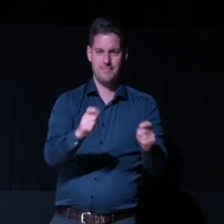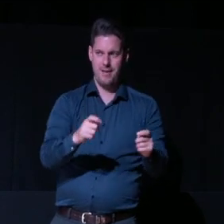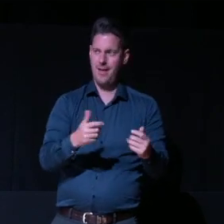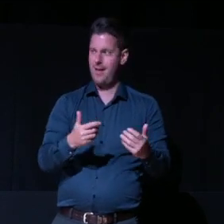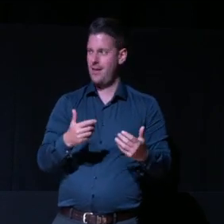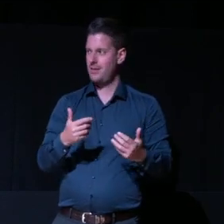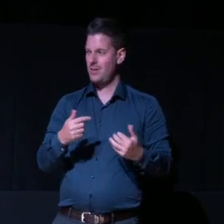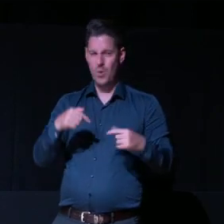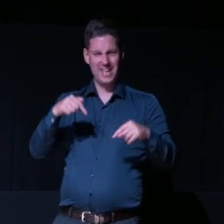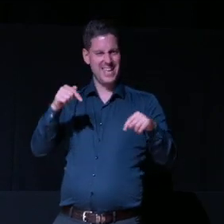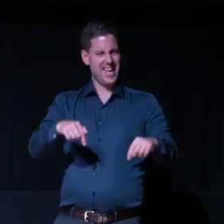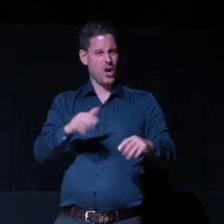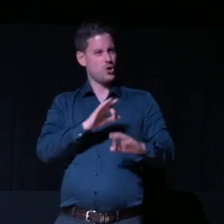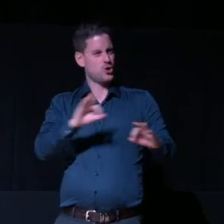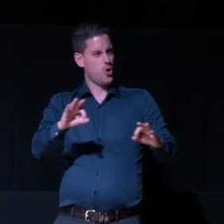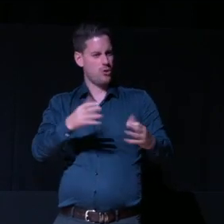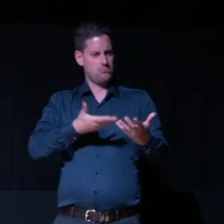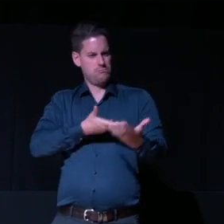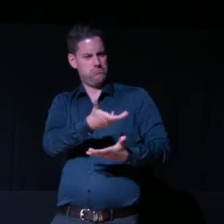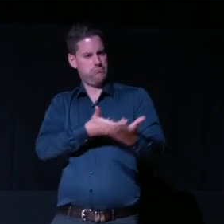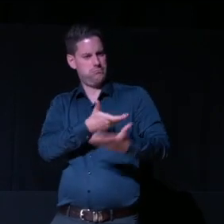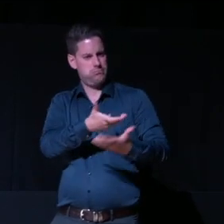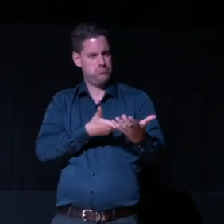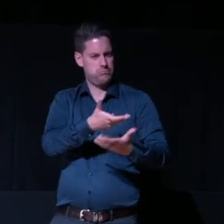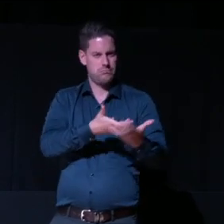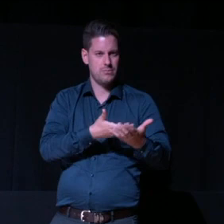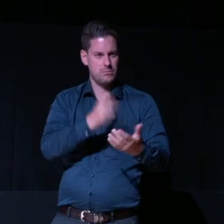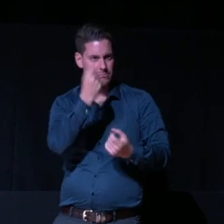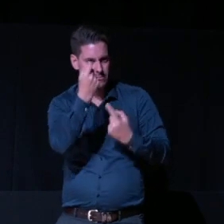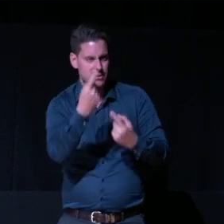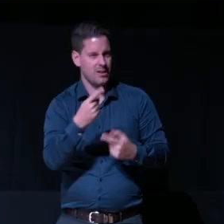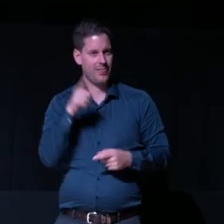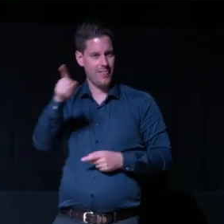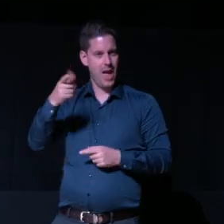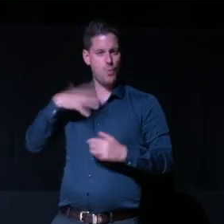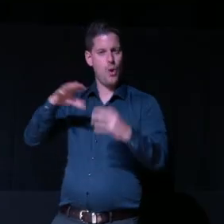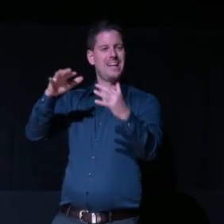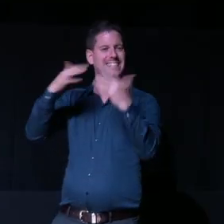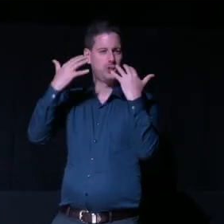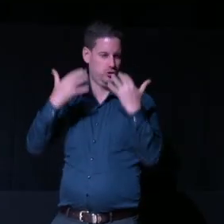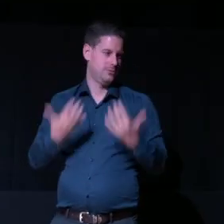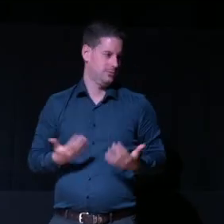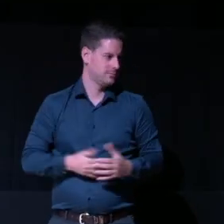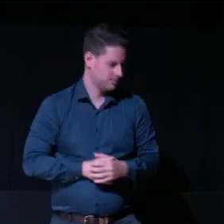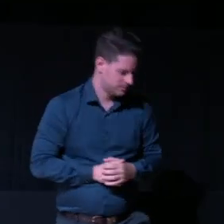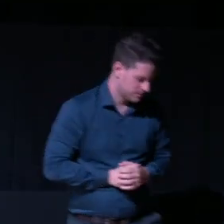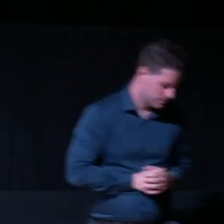rational measured conversation, but rather like what will get the most attention. Over simplification actually is part of it too.